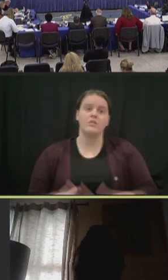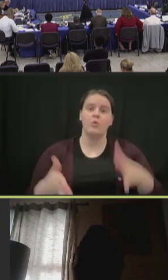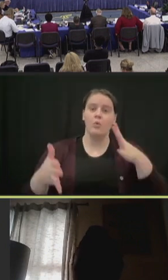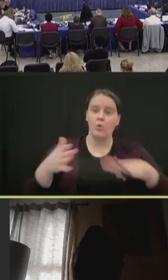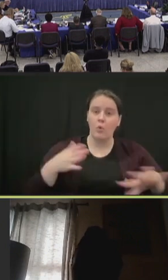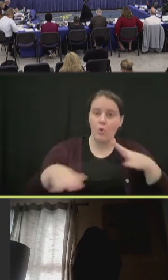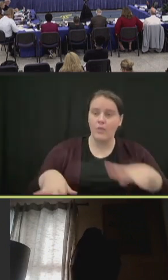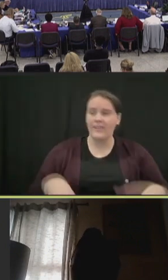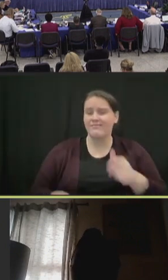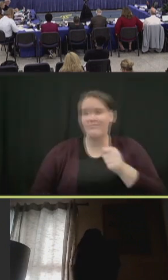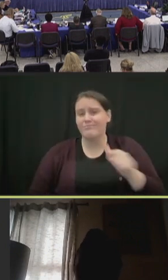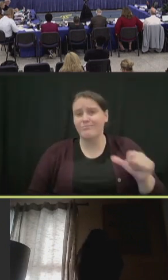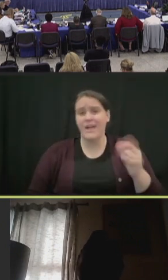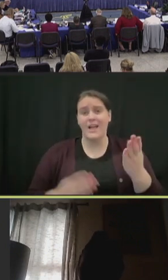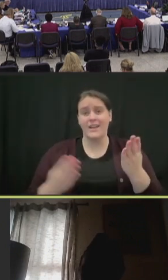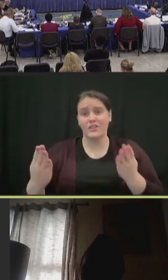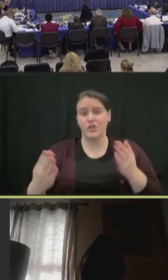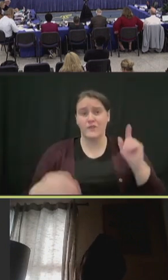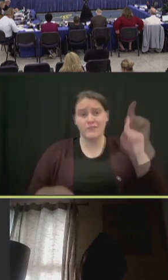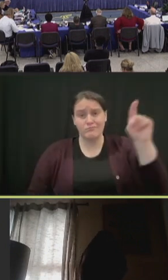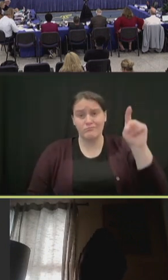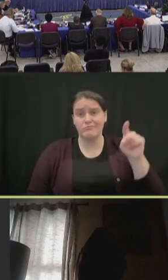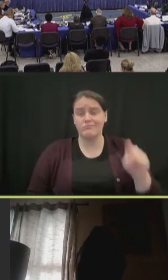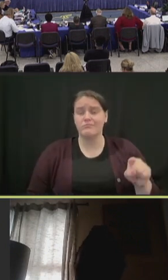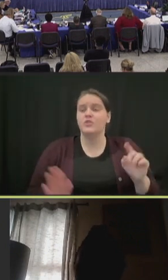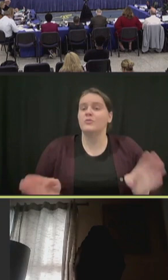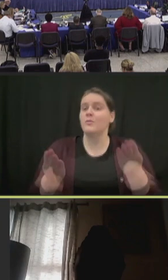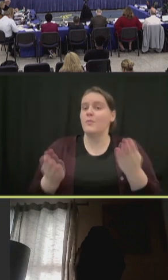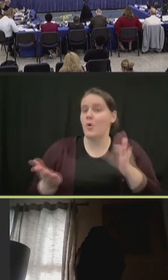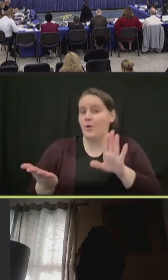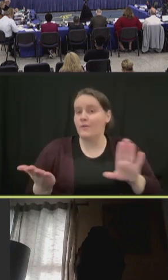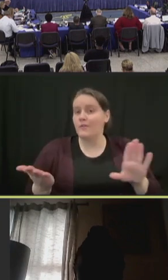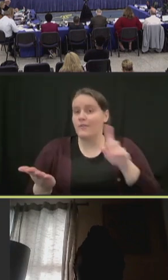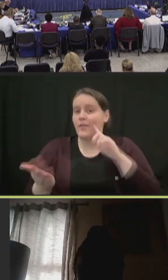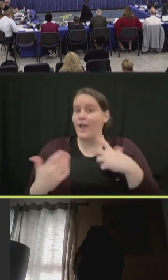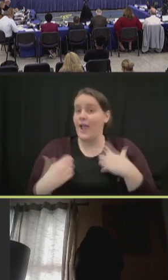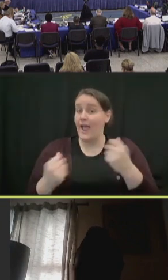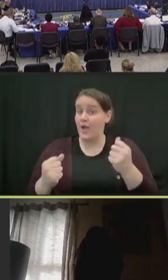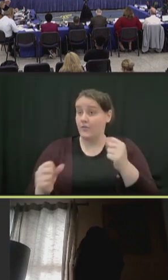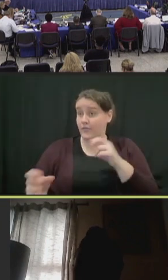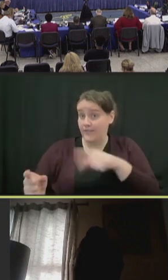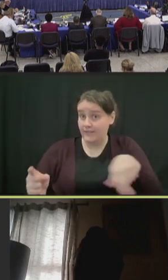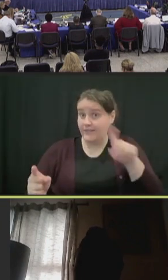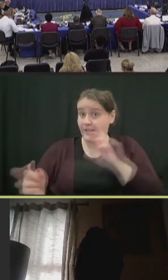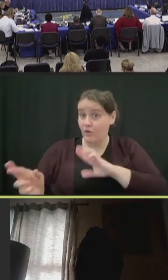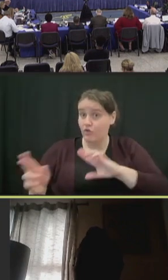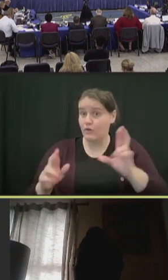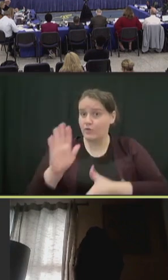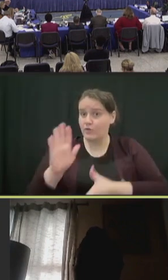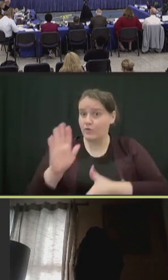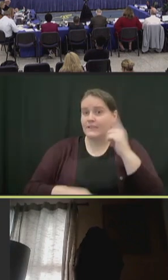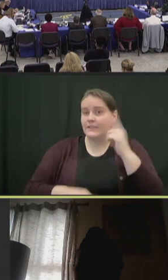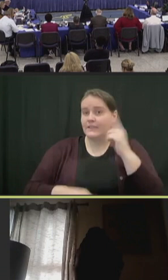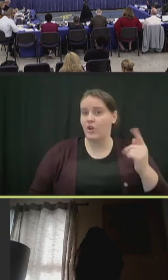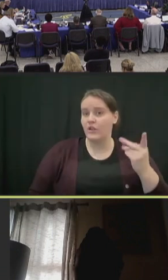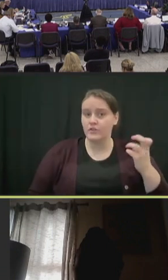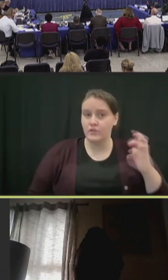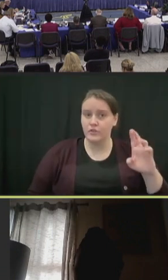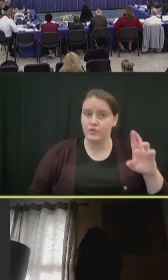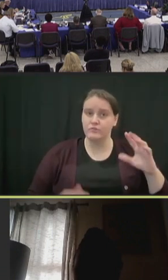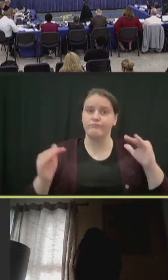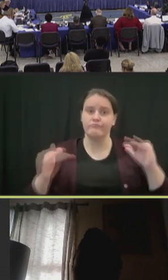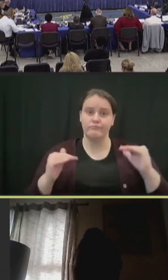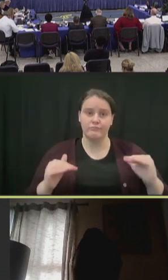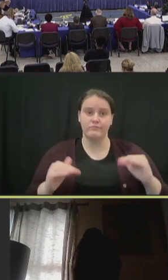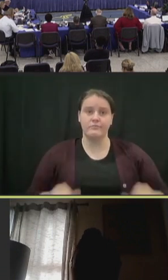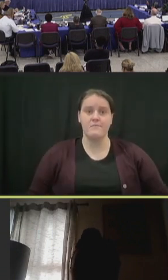need to promote their health as they leave the shelter. Next slide, please.